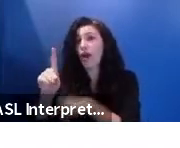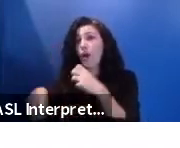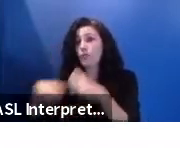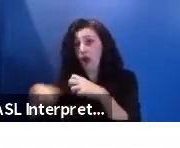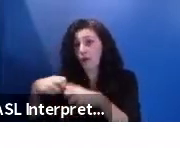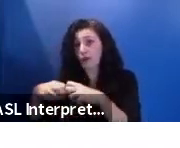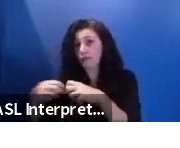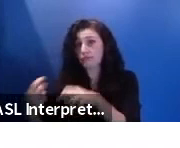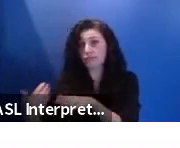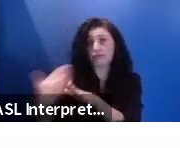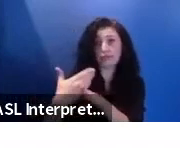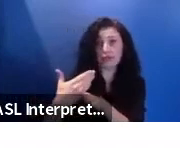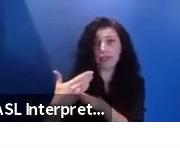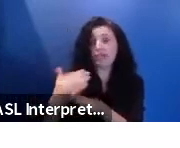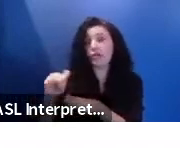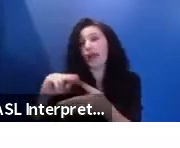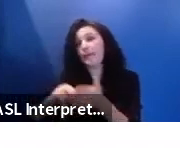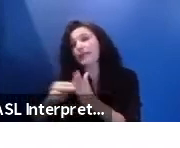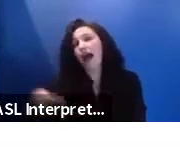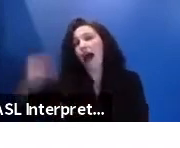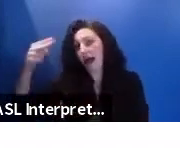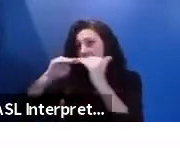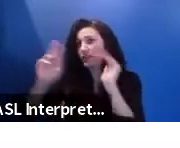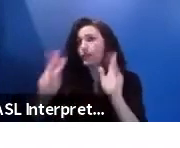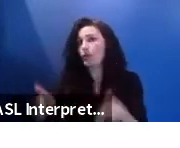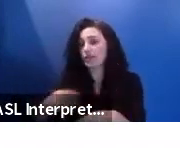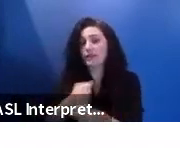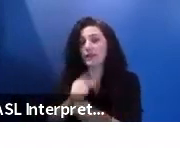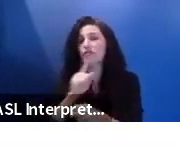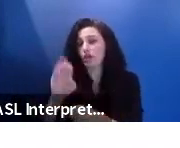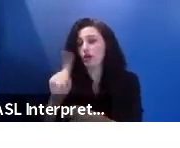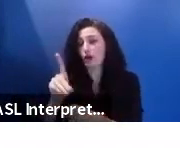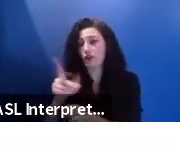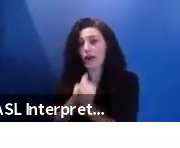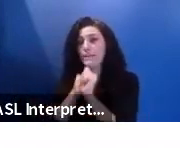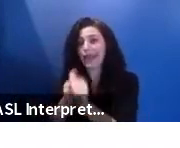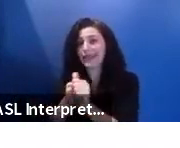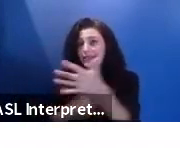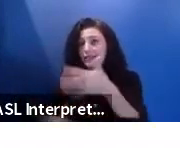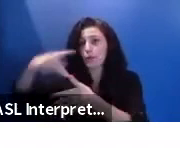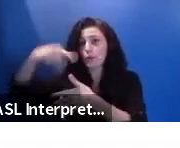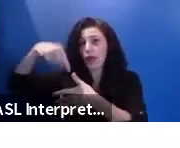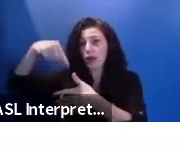to make sure that COVID compliance is a priority and that no one is exposed to COVID health risks